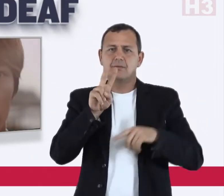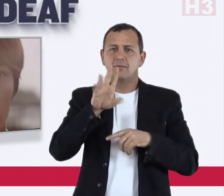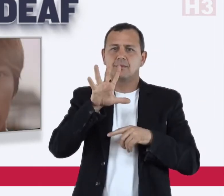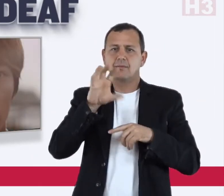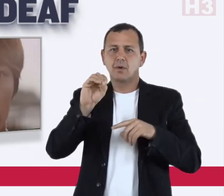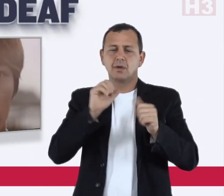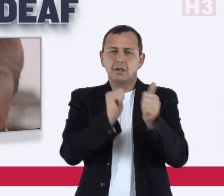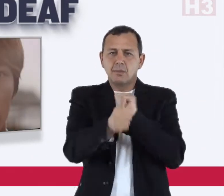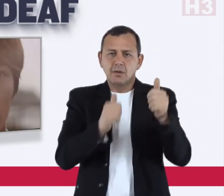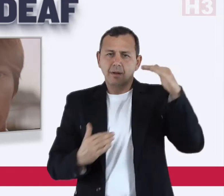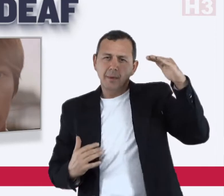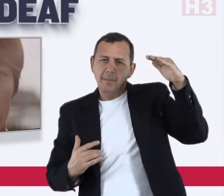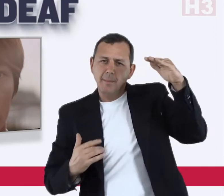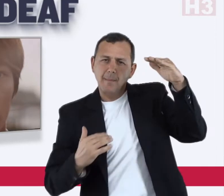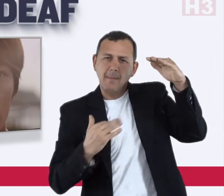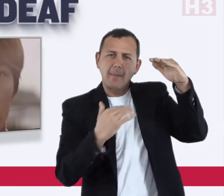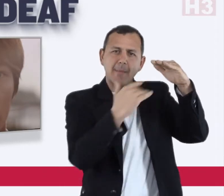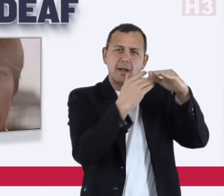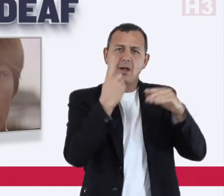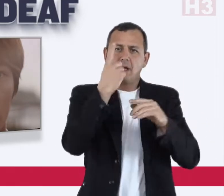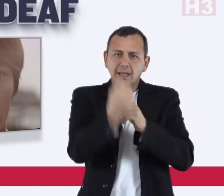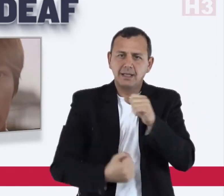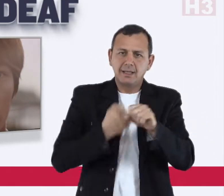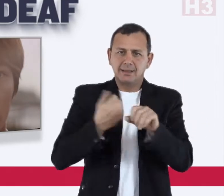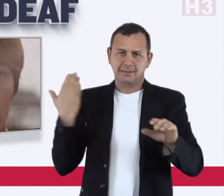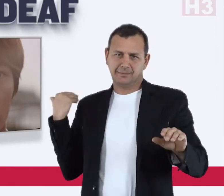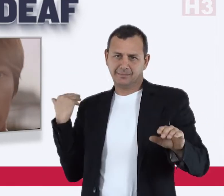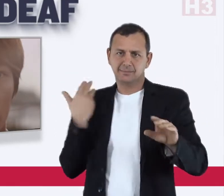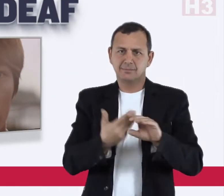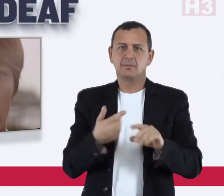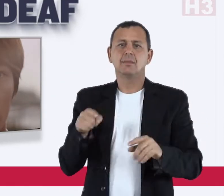250 spots last year.